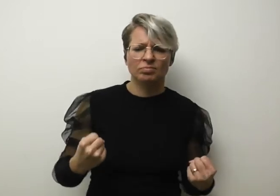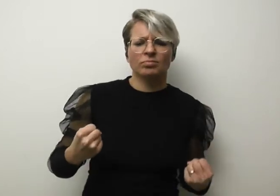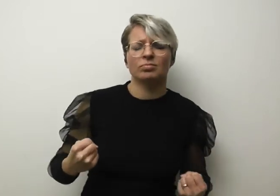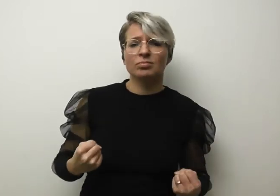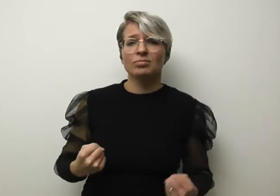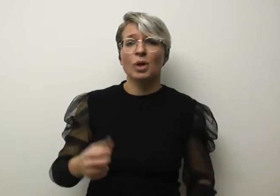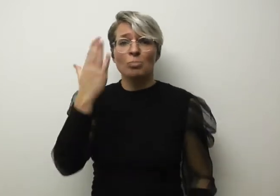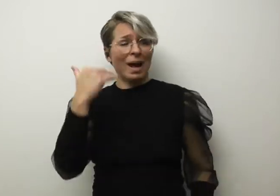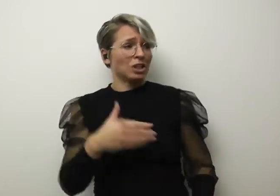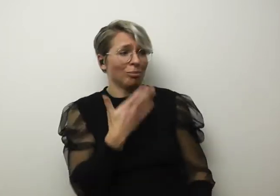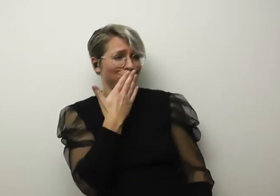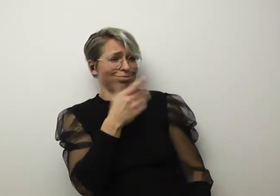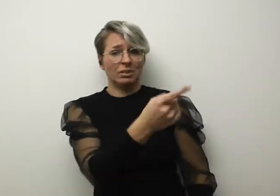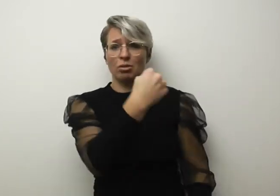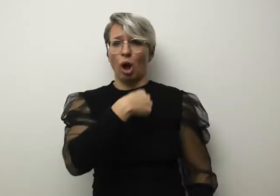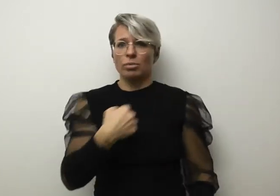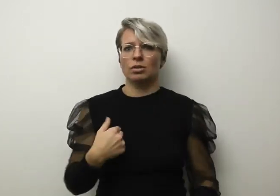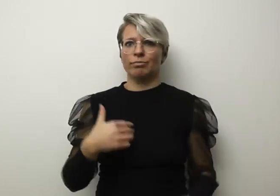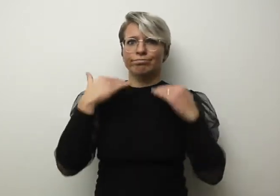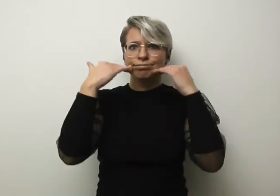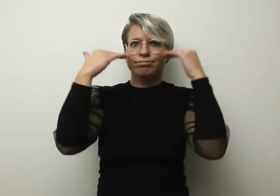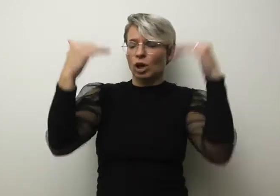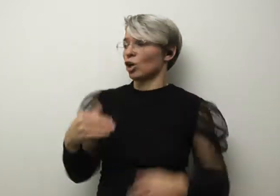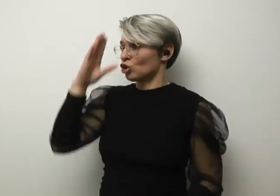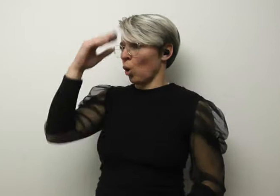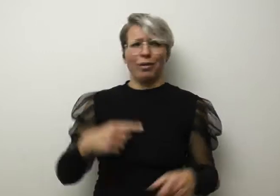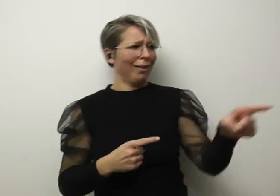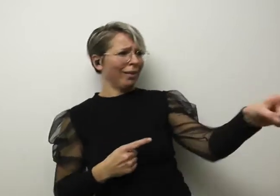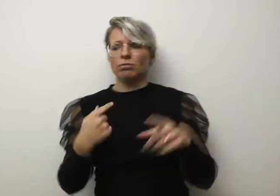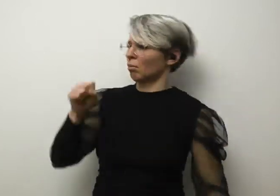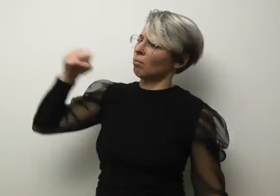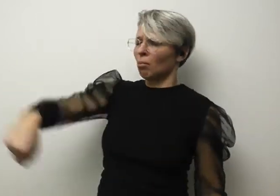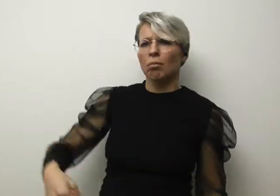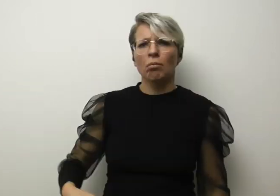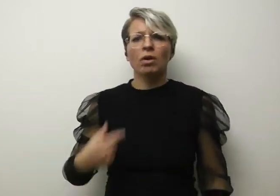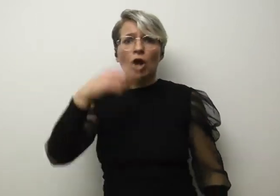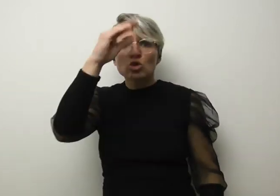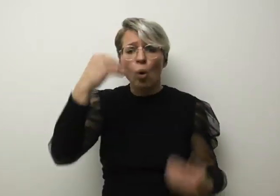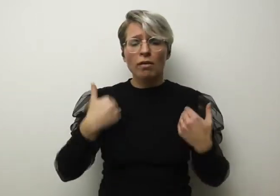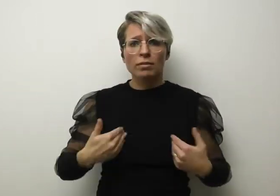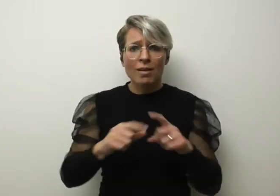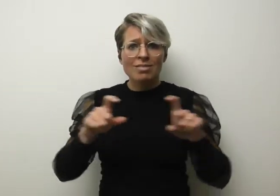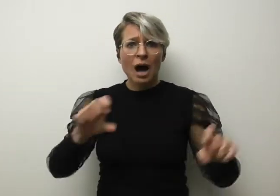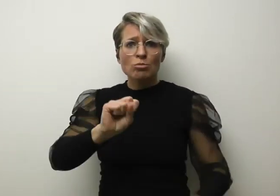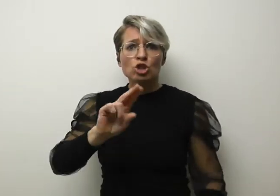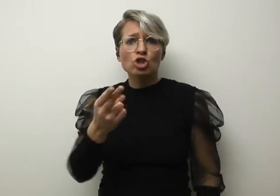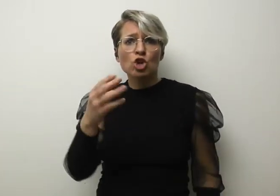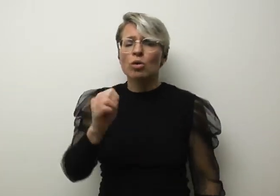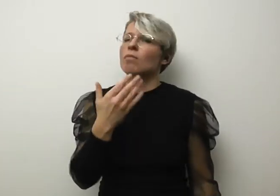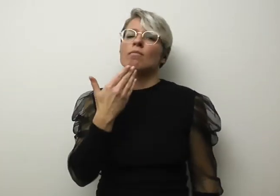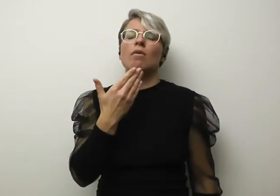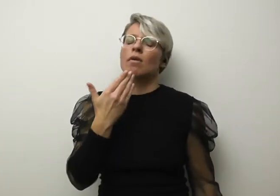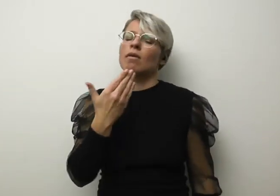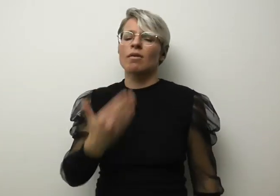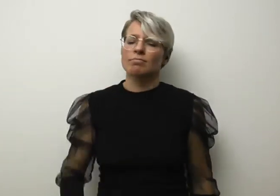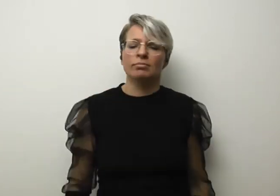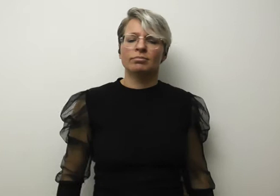Some gal would giggle and I'd turn red And some guy'd laugh and I'd bust his head I tell you, life ain't easy for a boy named Sue